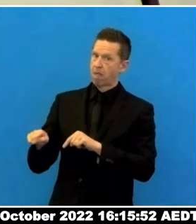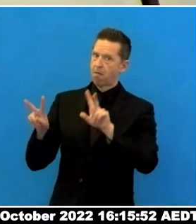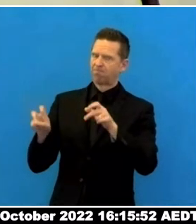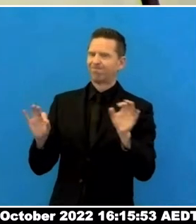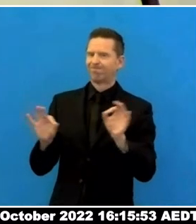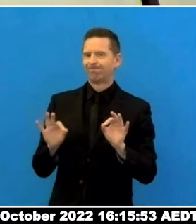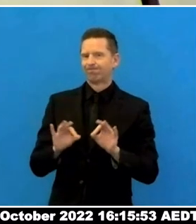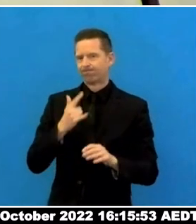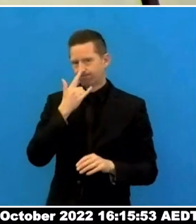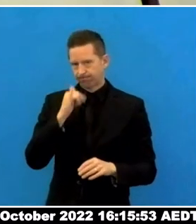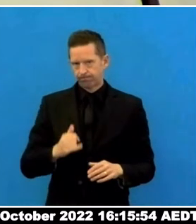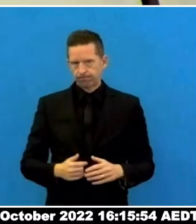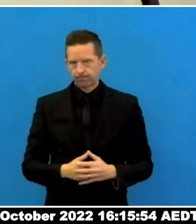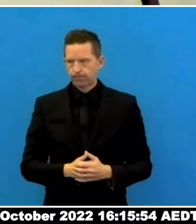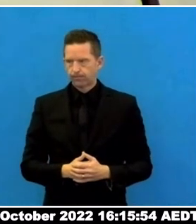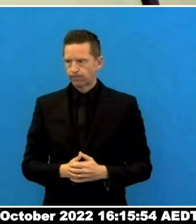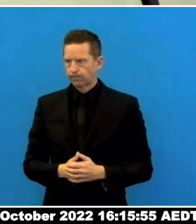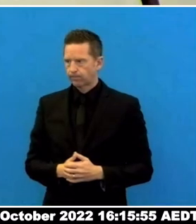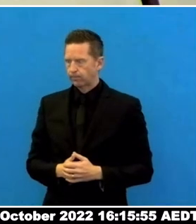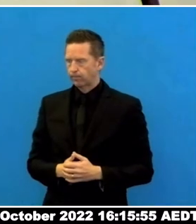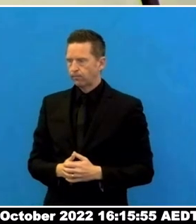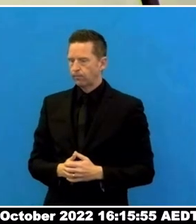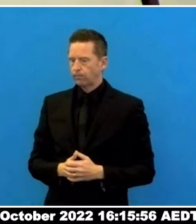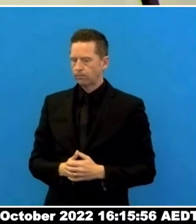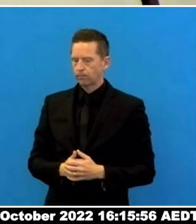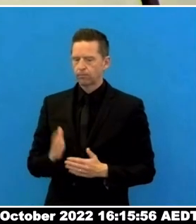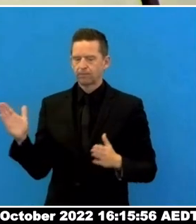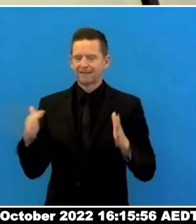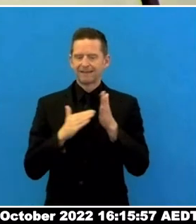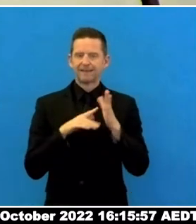I think there is a support available from the broader communities,